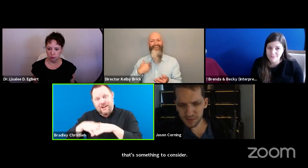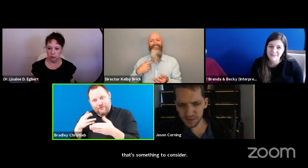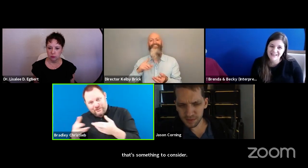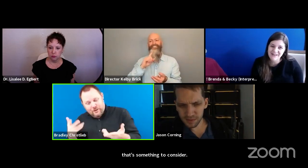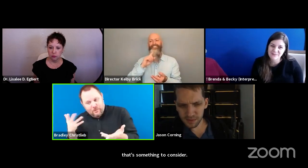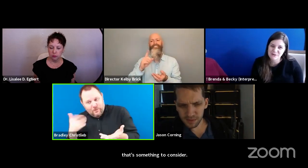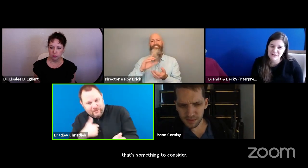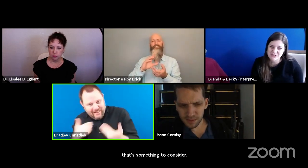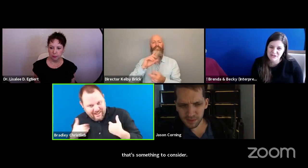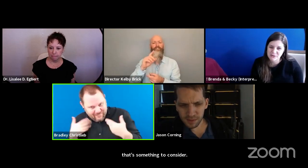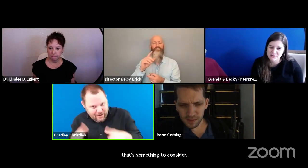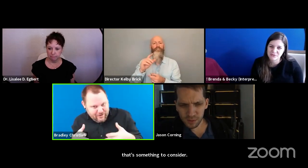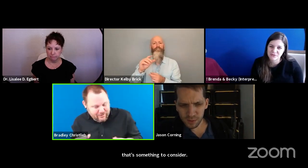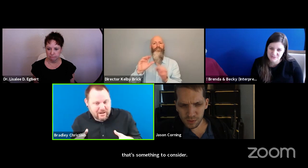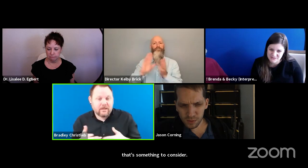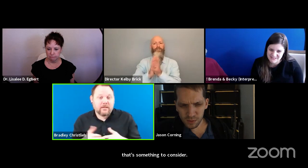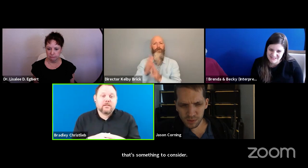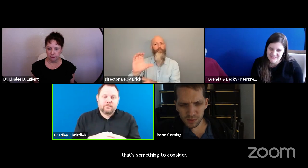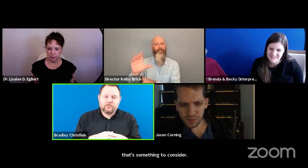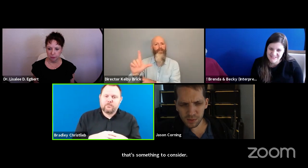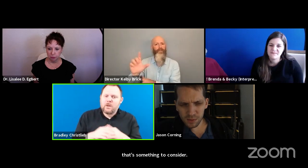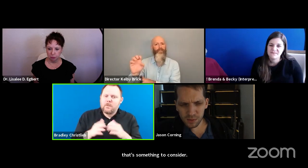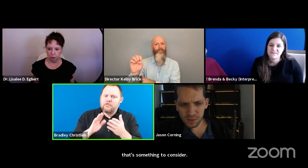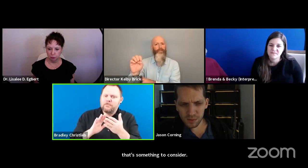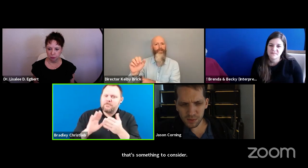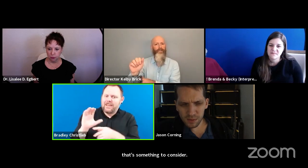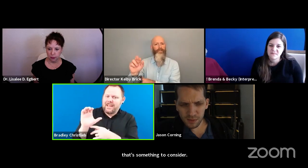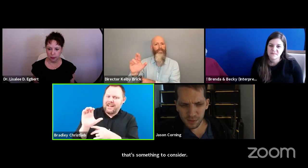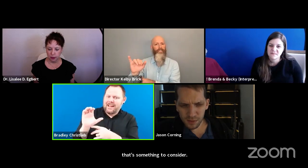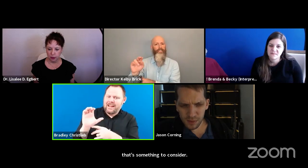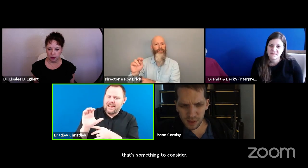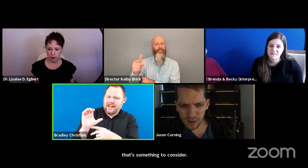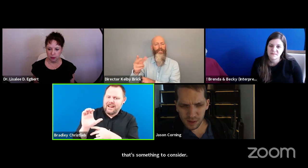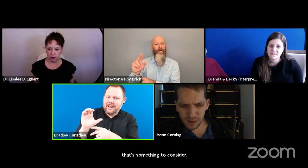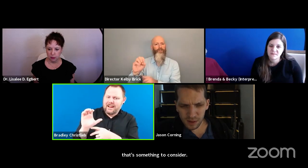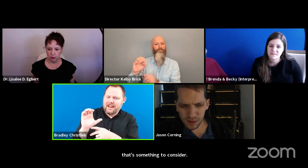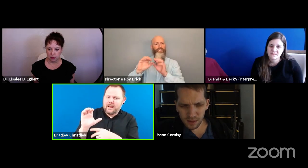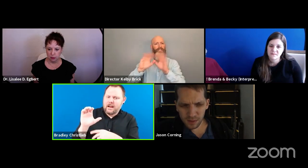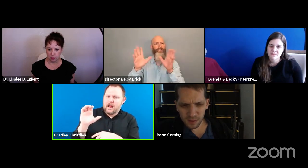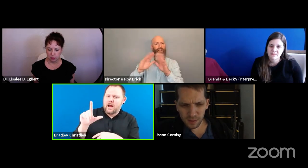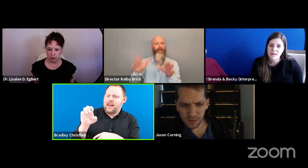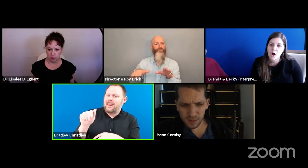But again, I'm going back to that word "resources."